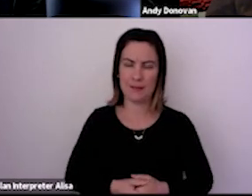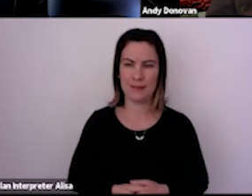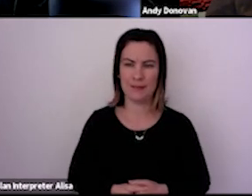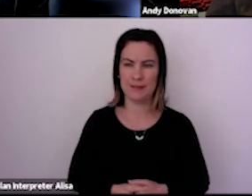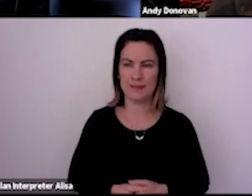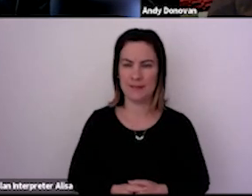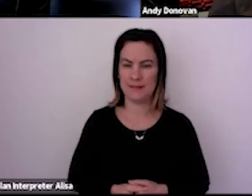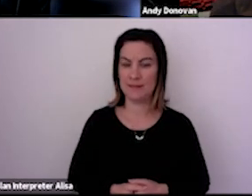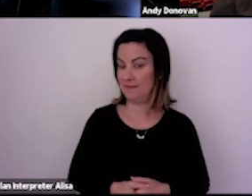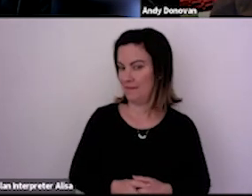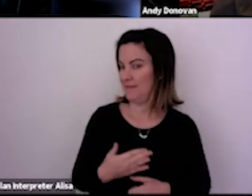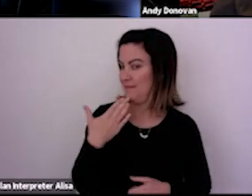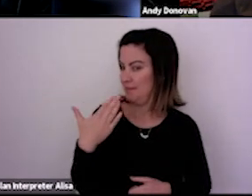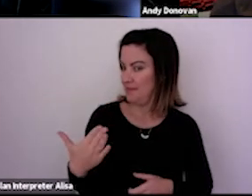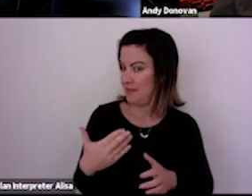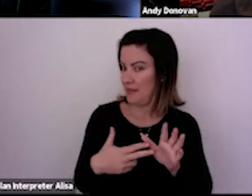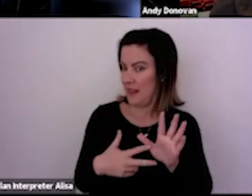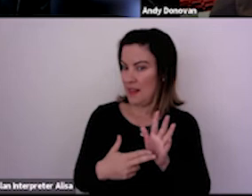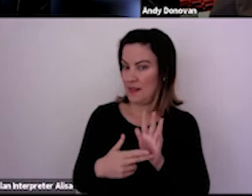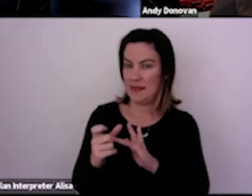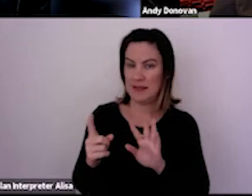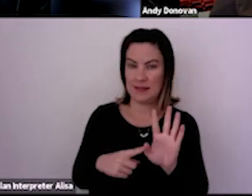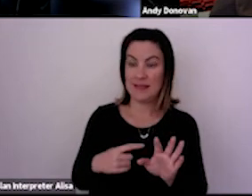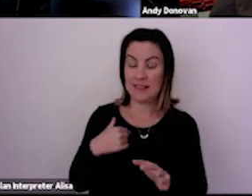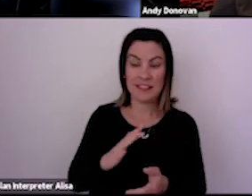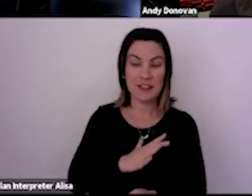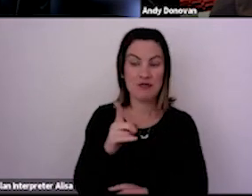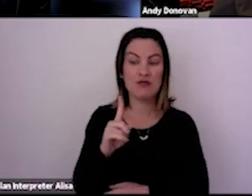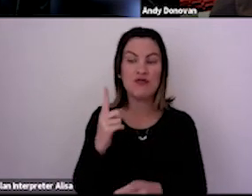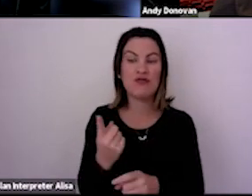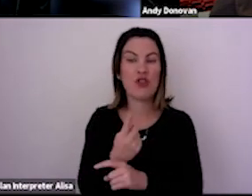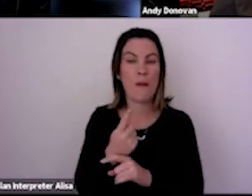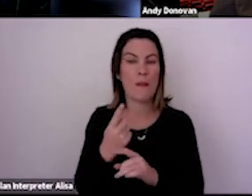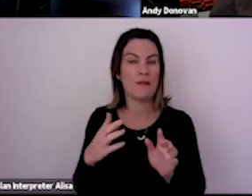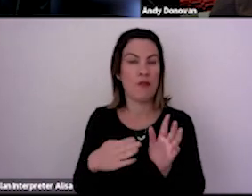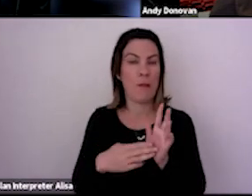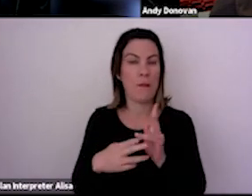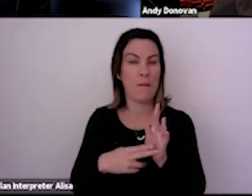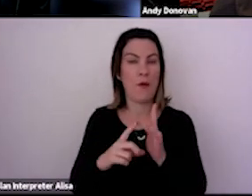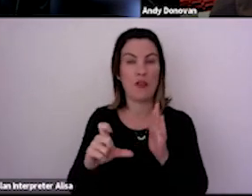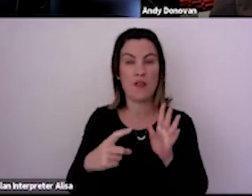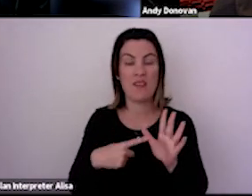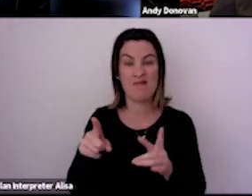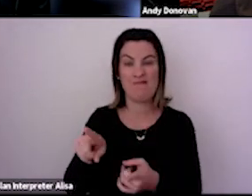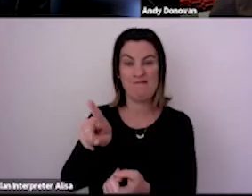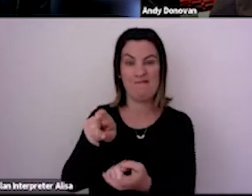Also I am interested to see Monica's comment earlier that they hired 10% Victorian artists to be on the safe side.